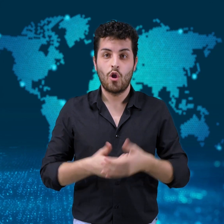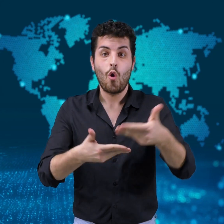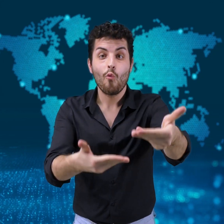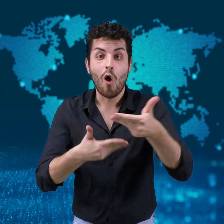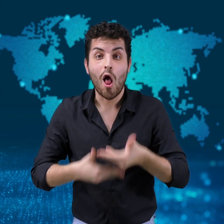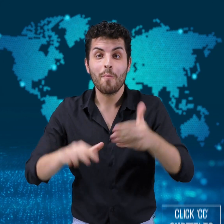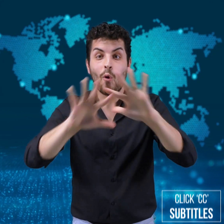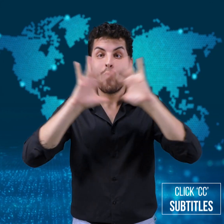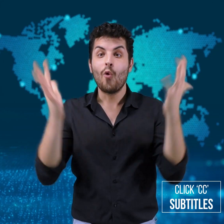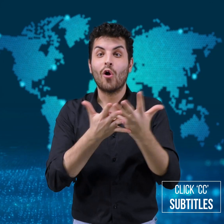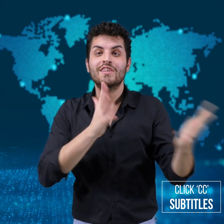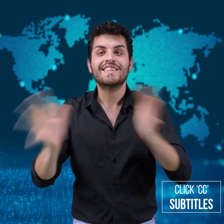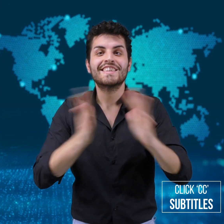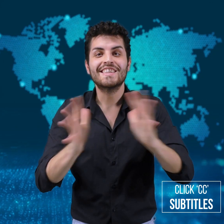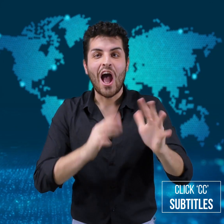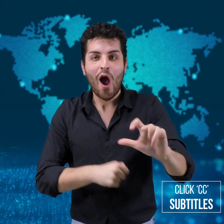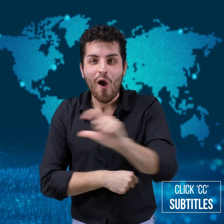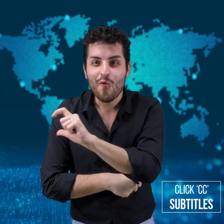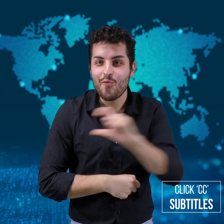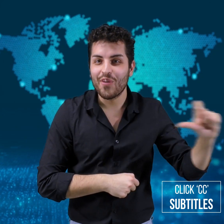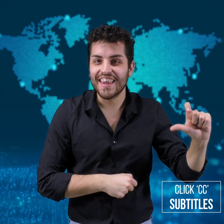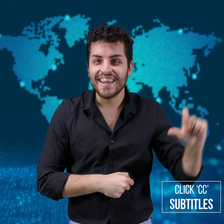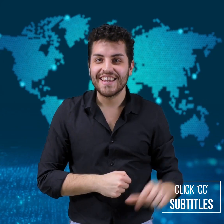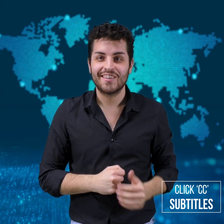Welcome to WorldSign Week!